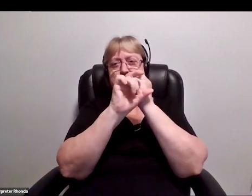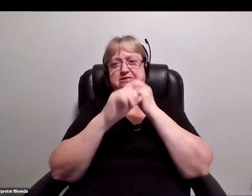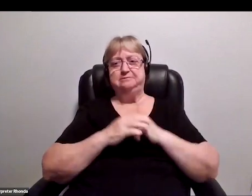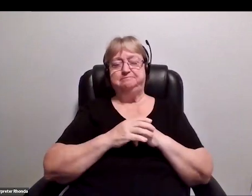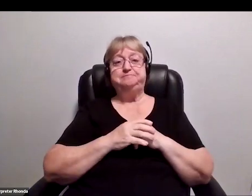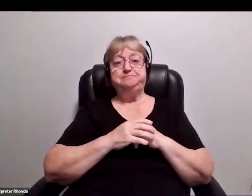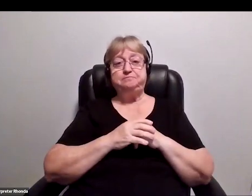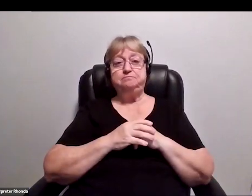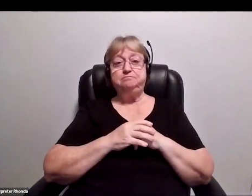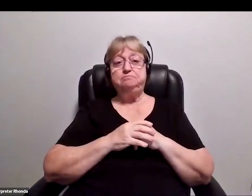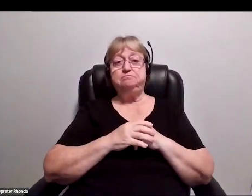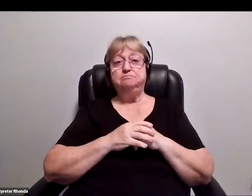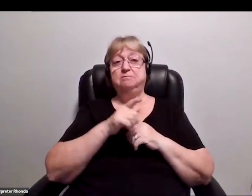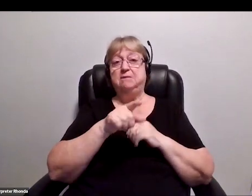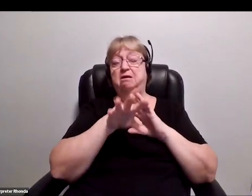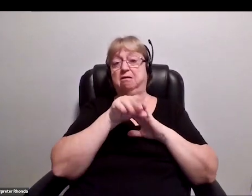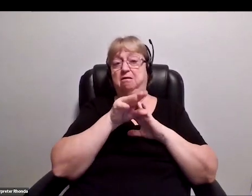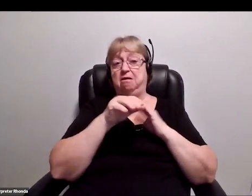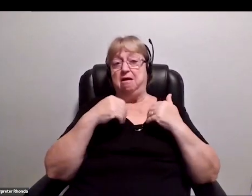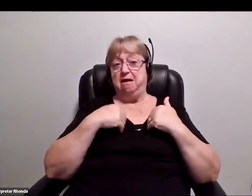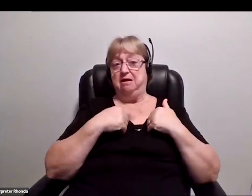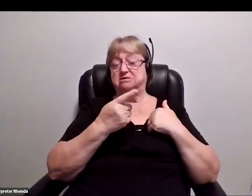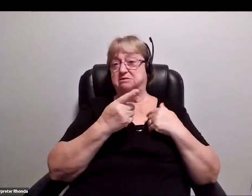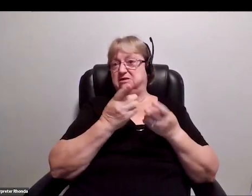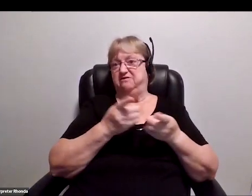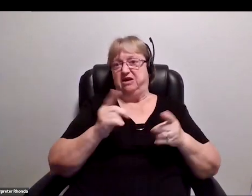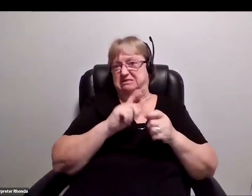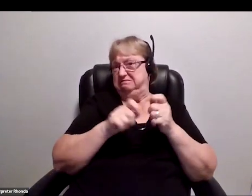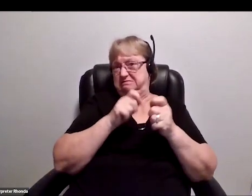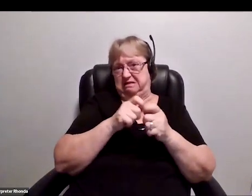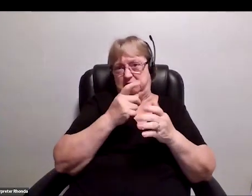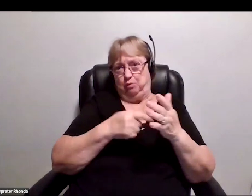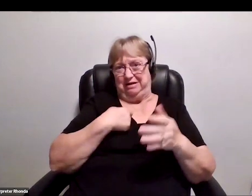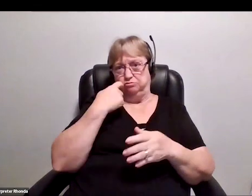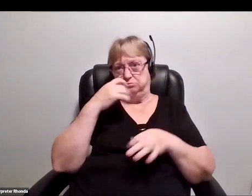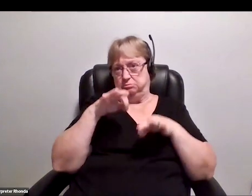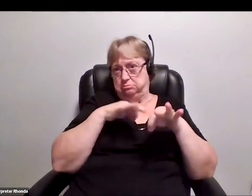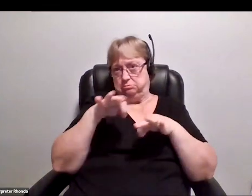This video has a device that's exactly like I described, it looks slightly different because this was the one